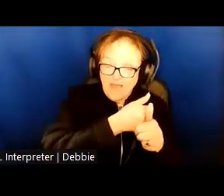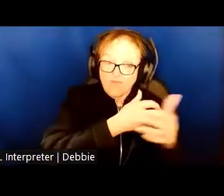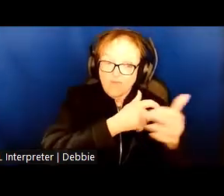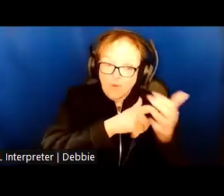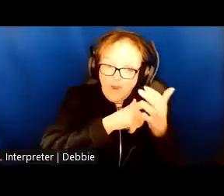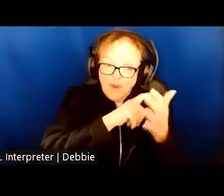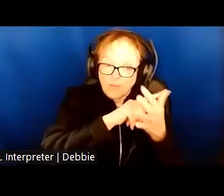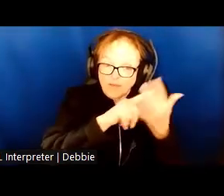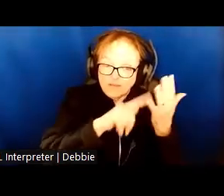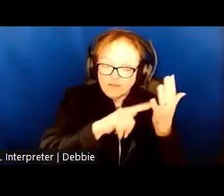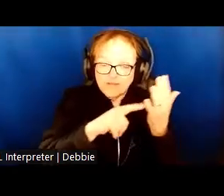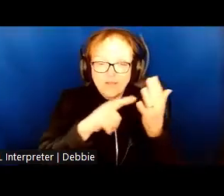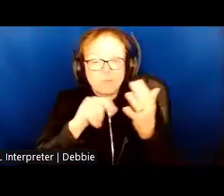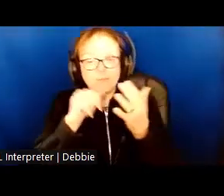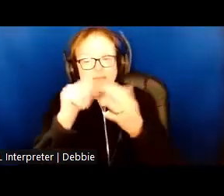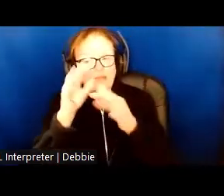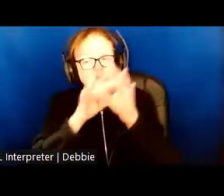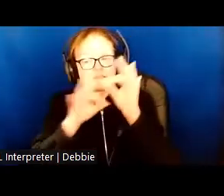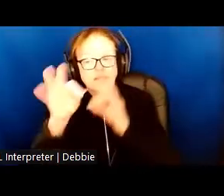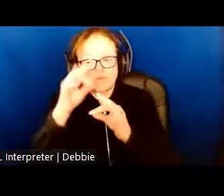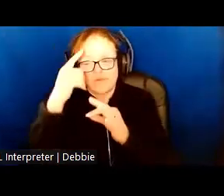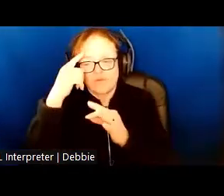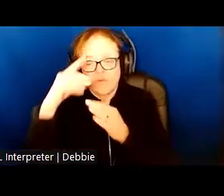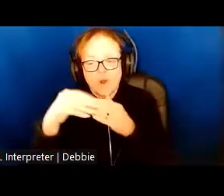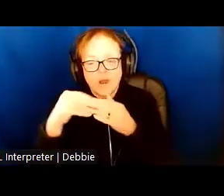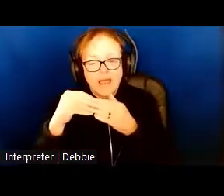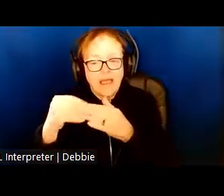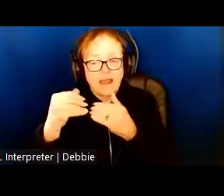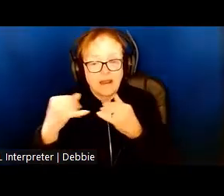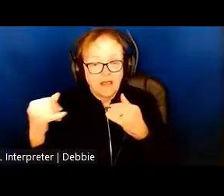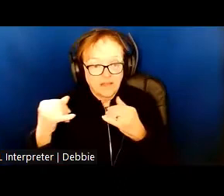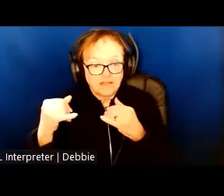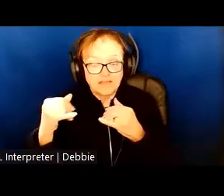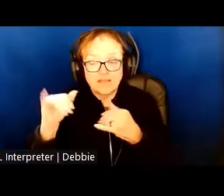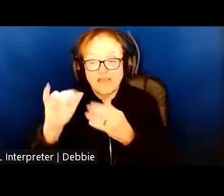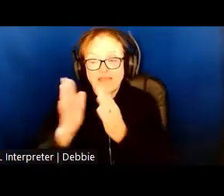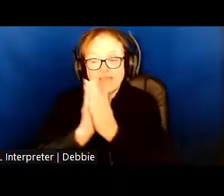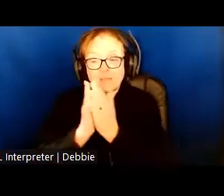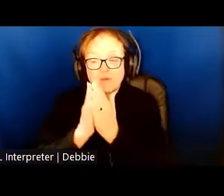a substitution for the program guidelines, which are available in both English and Spanish